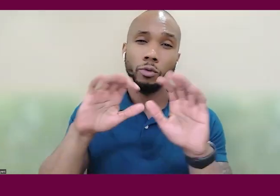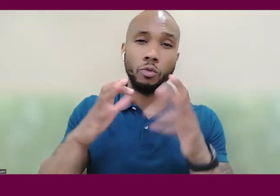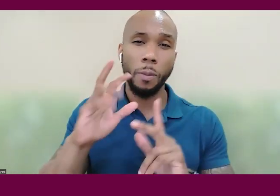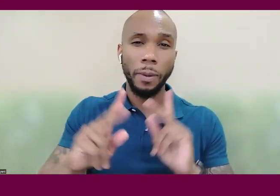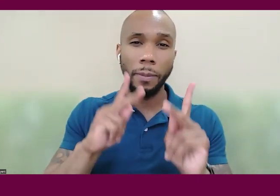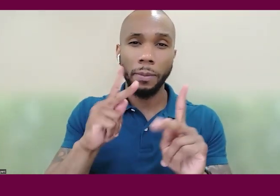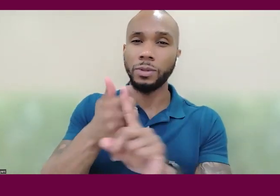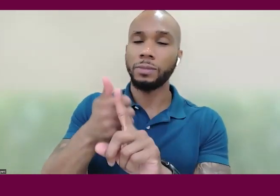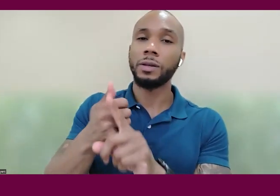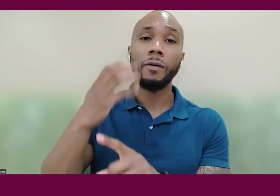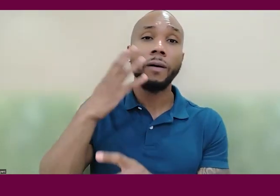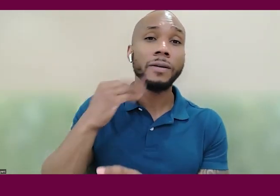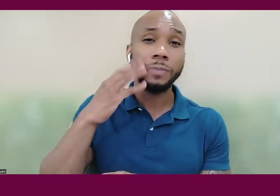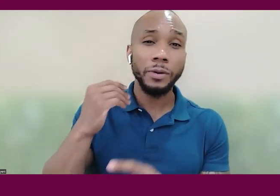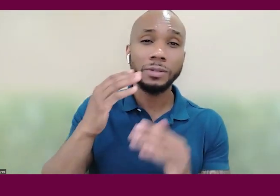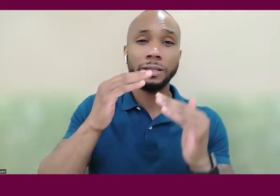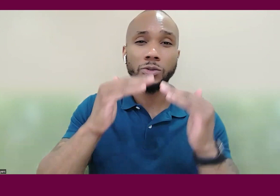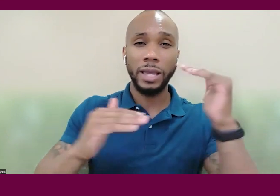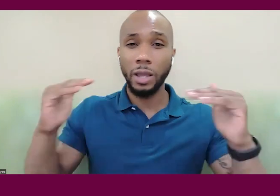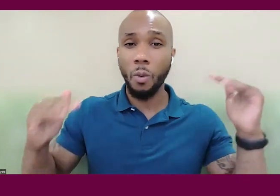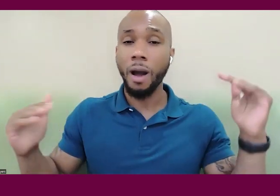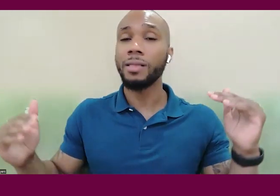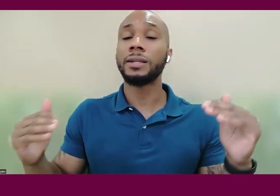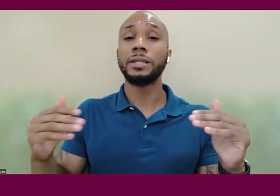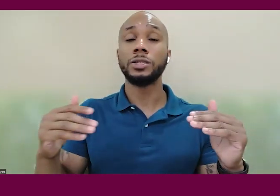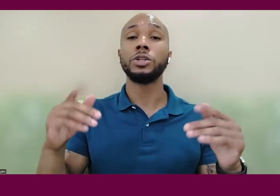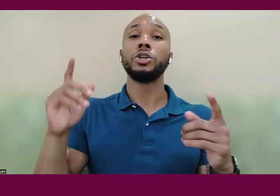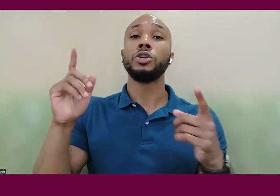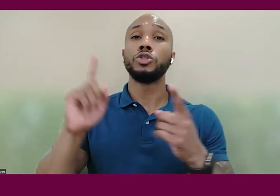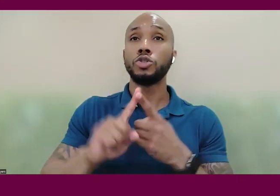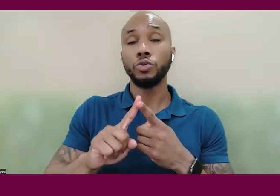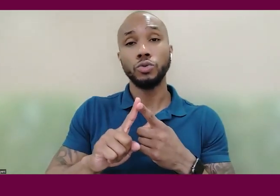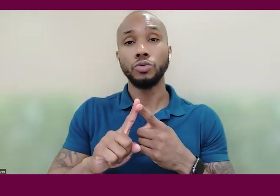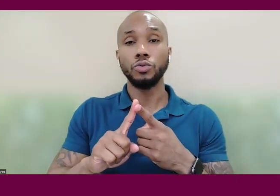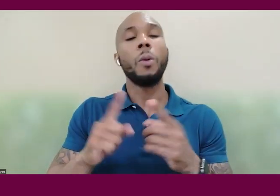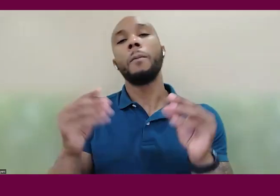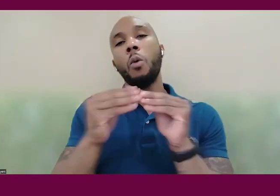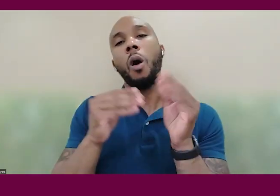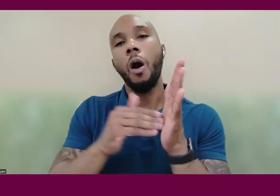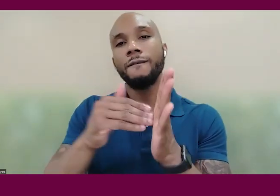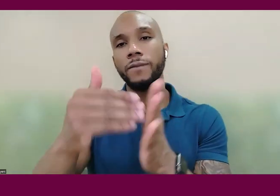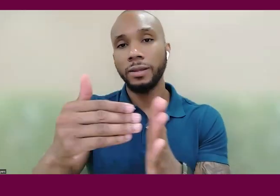who are experiencing these inequalities to a larger degree.